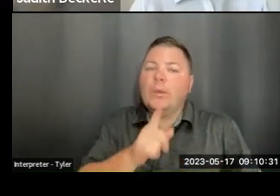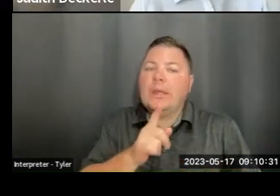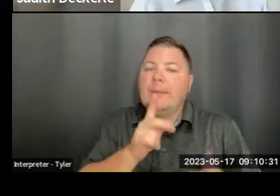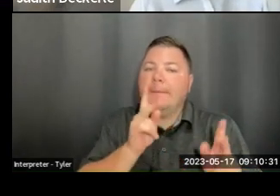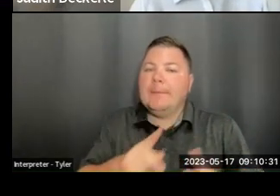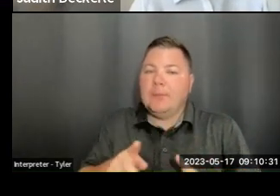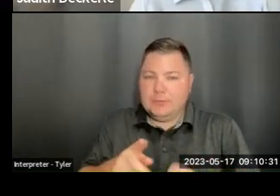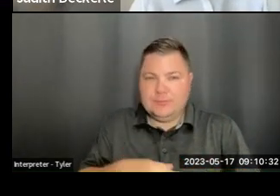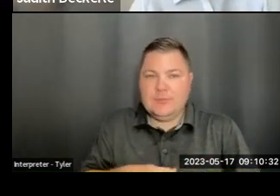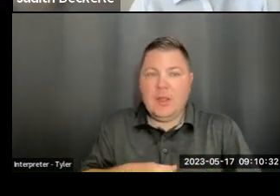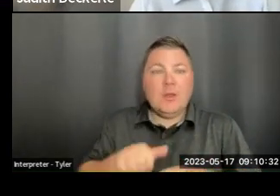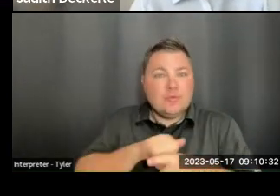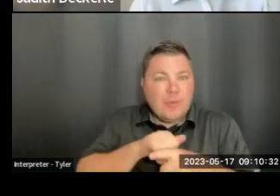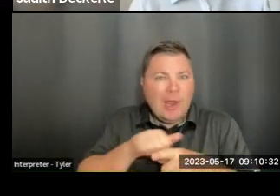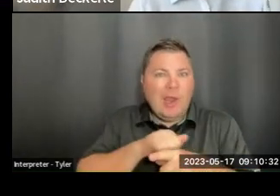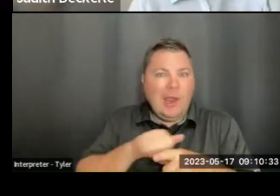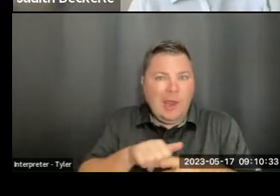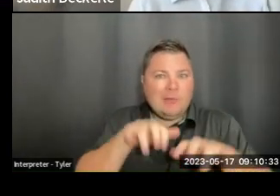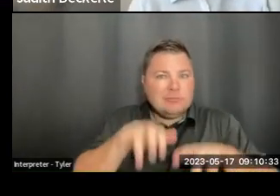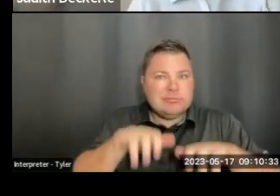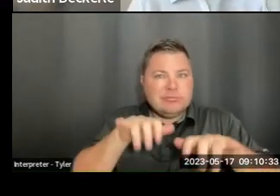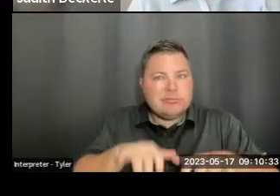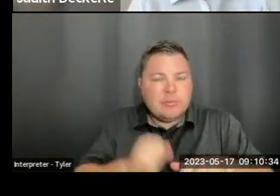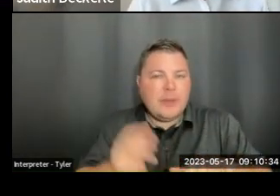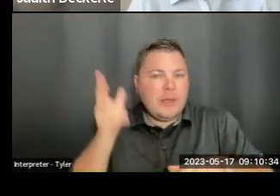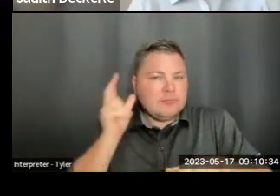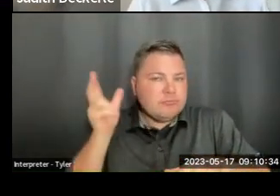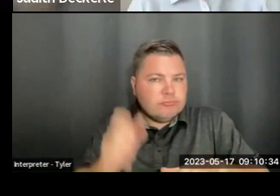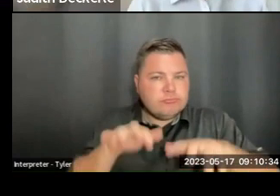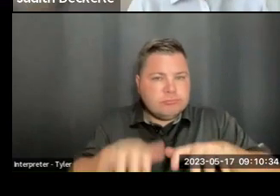Captions are provided by real people.